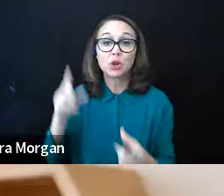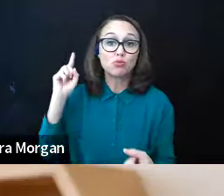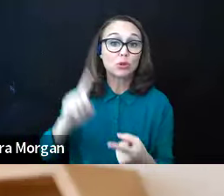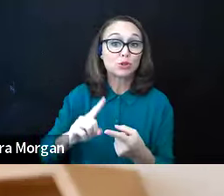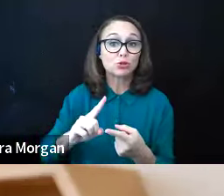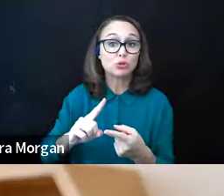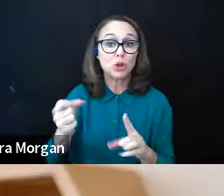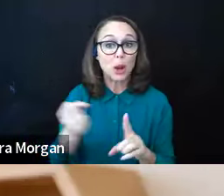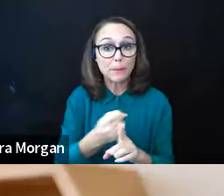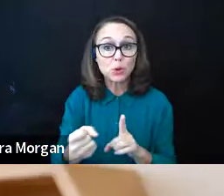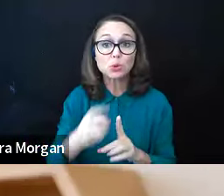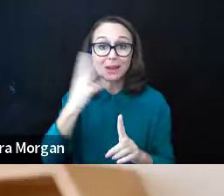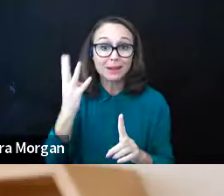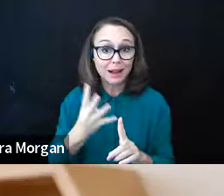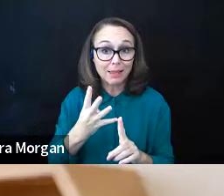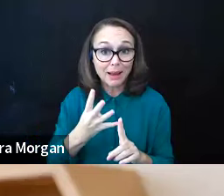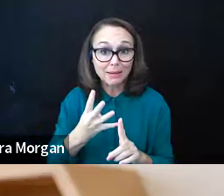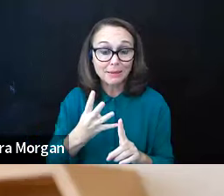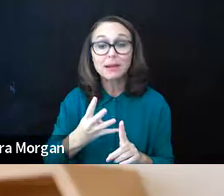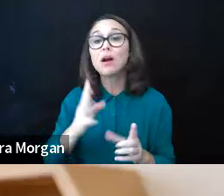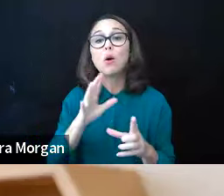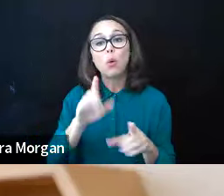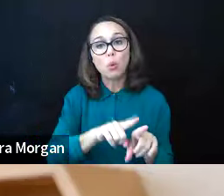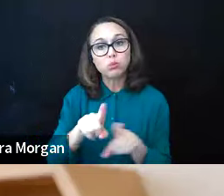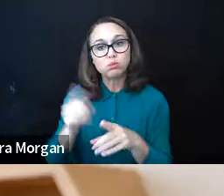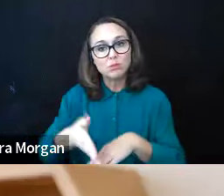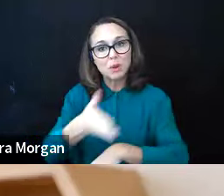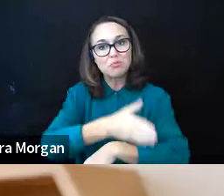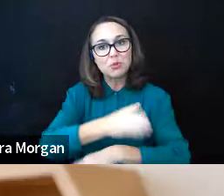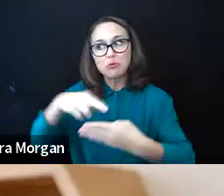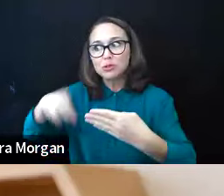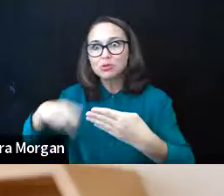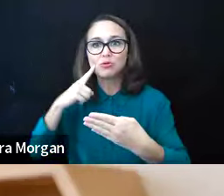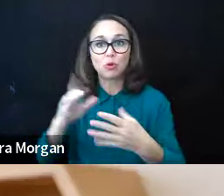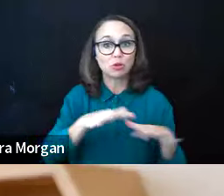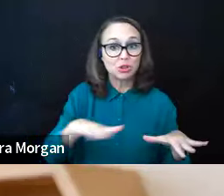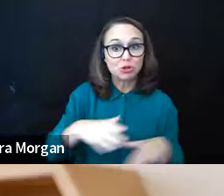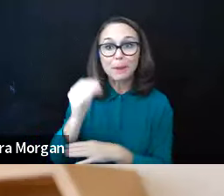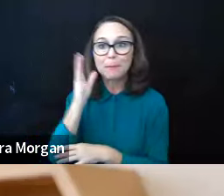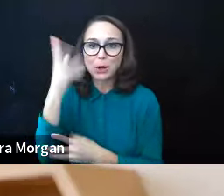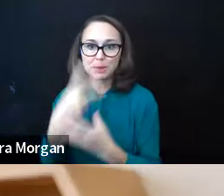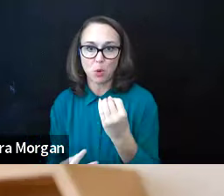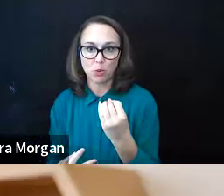and to improve outcomes for children and their parents. Long-term follow-up of the Nurse-Family